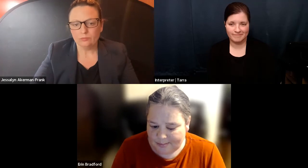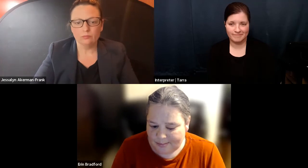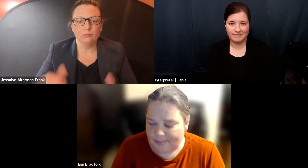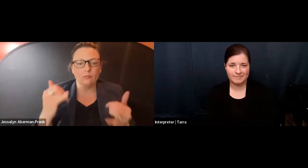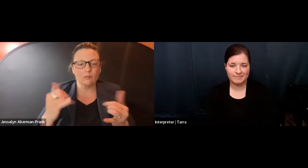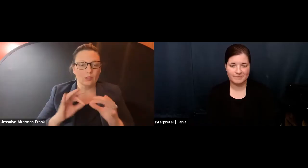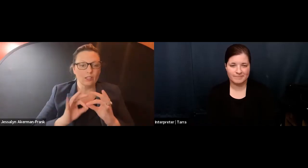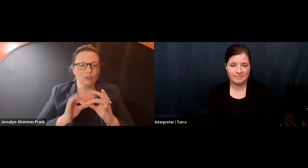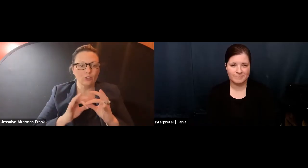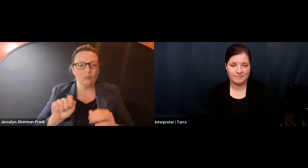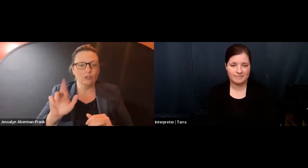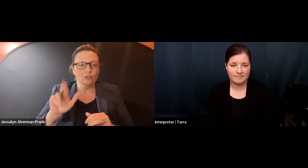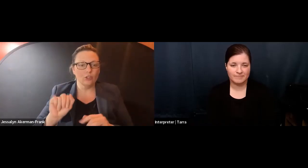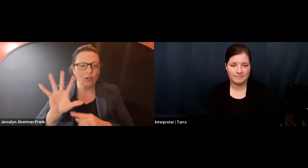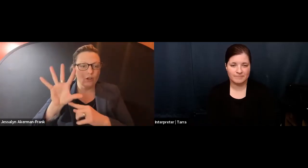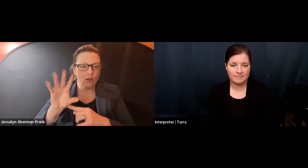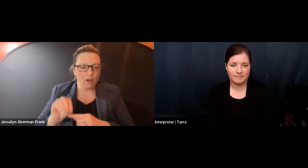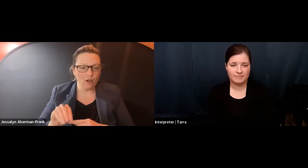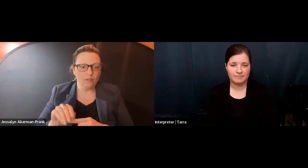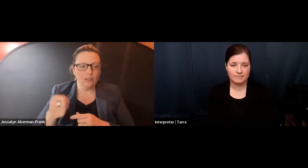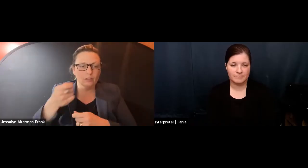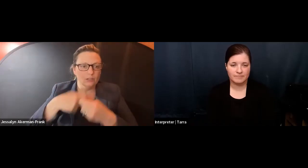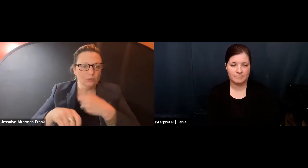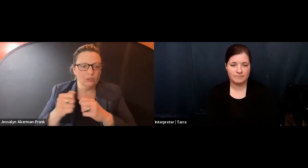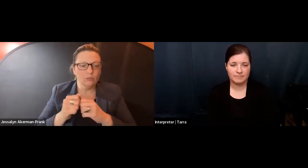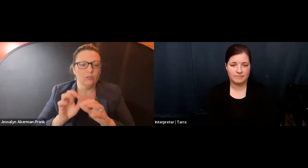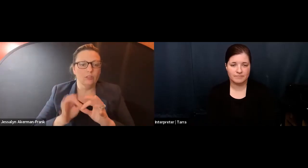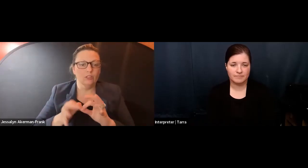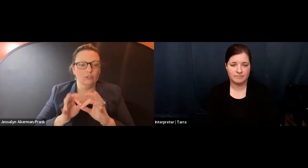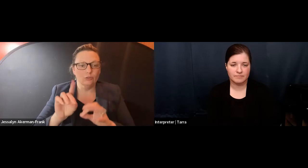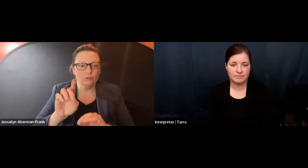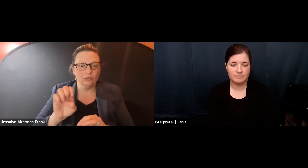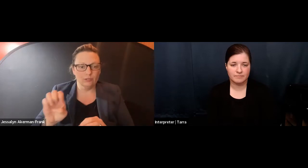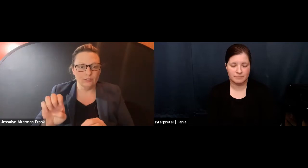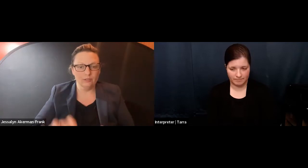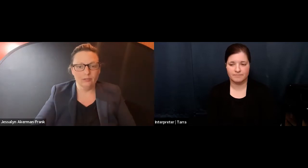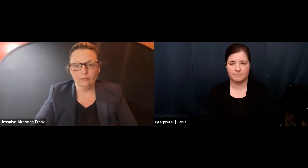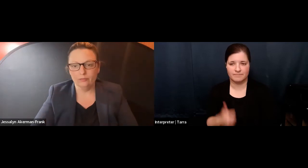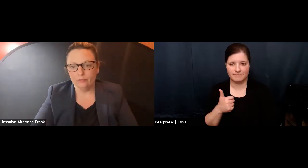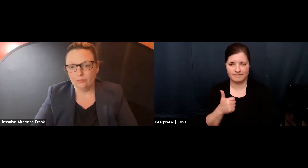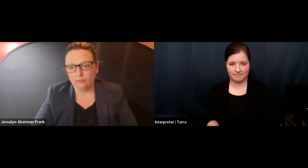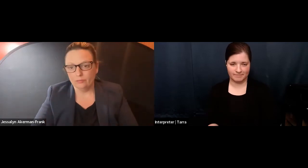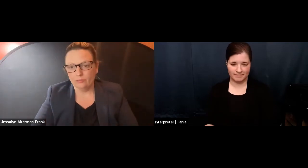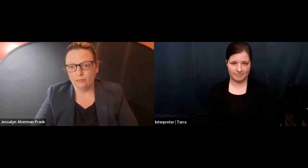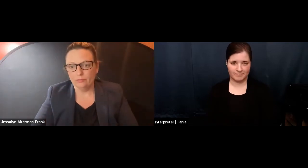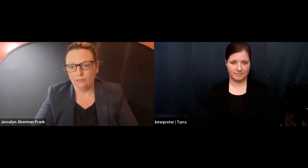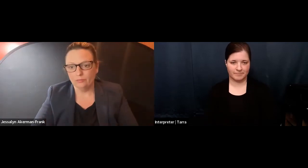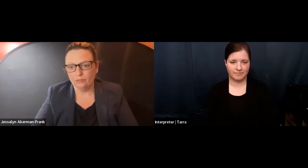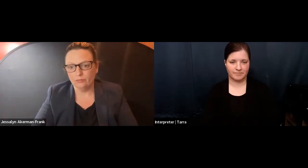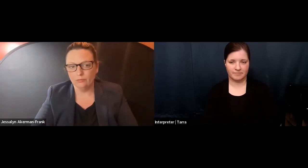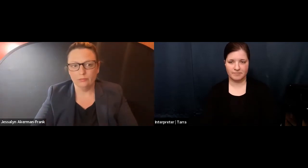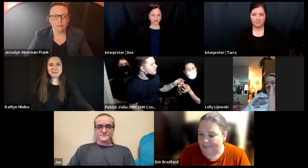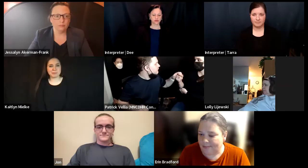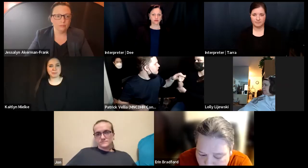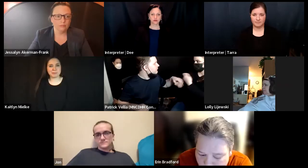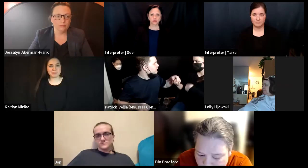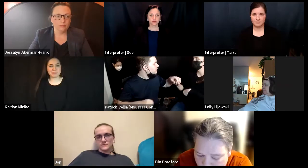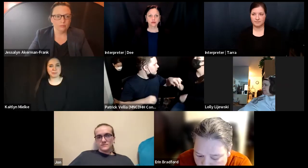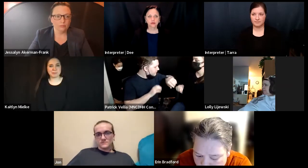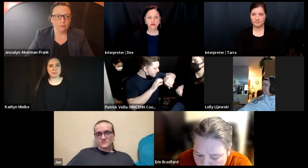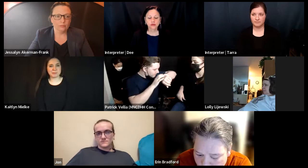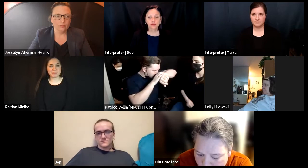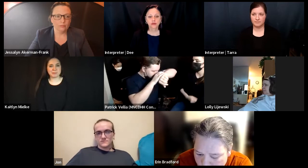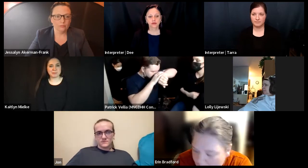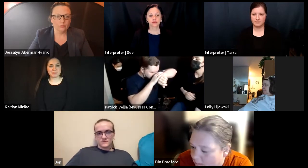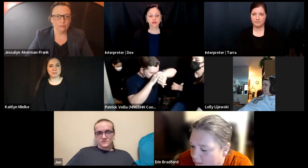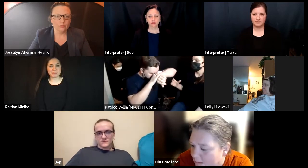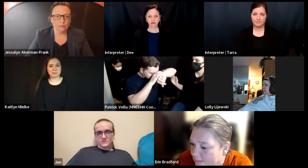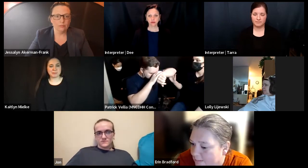Jessalyn: I'll be turning off Erin's screen.